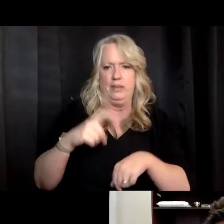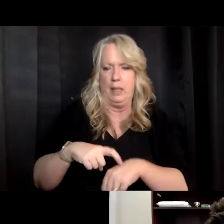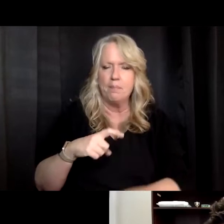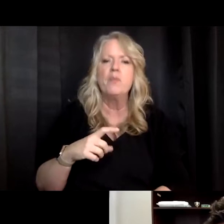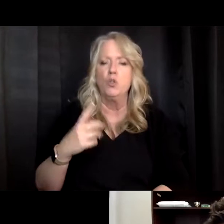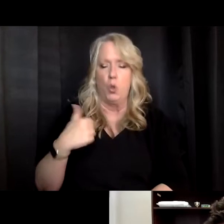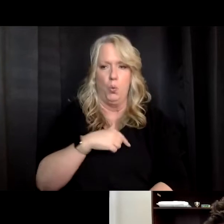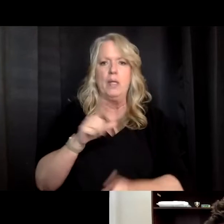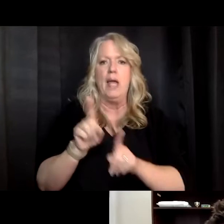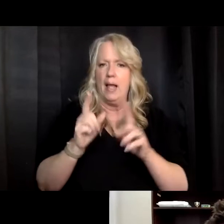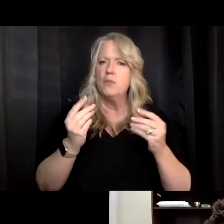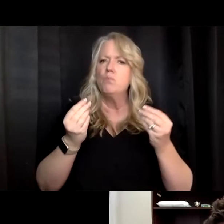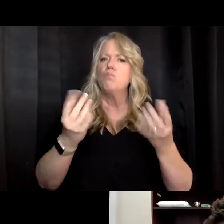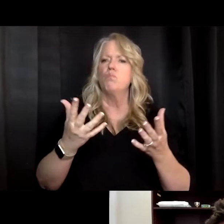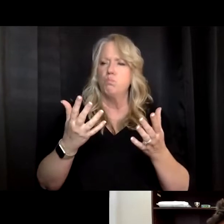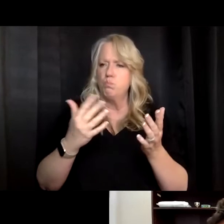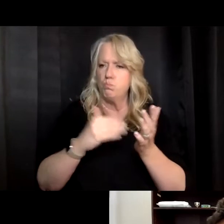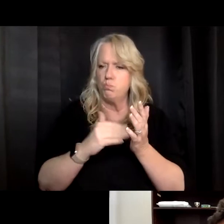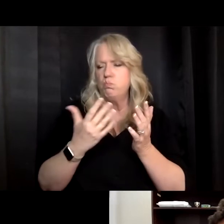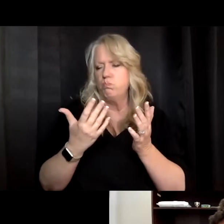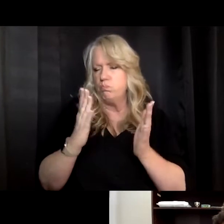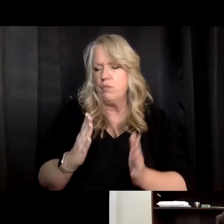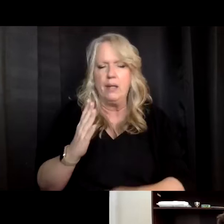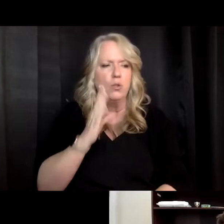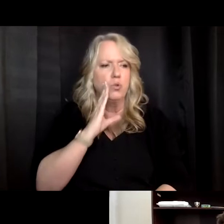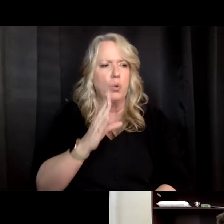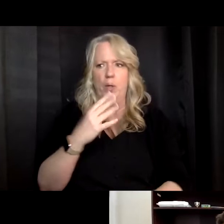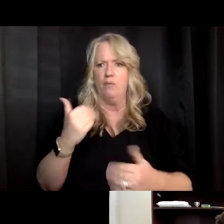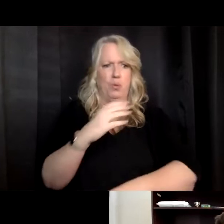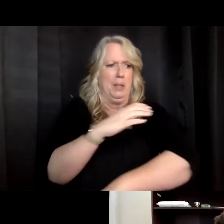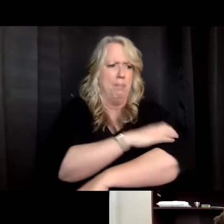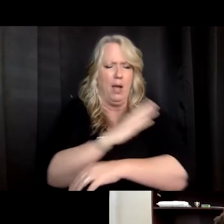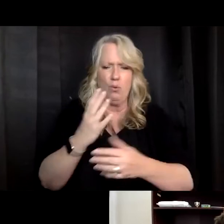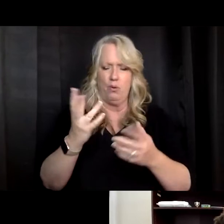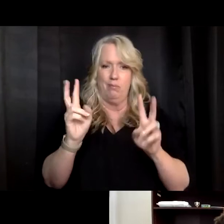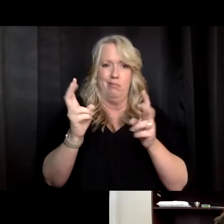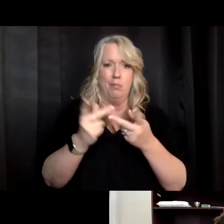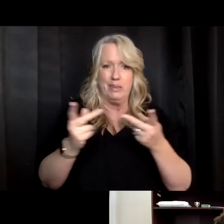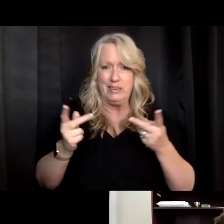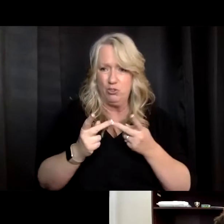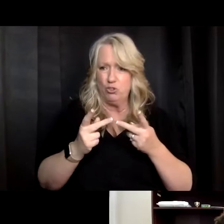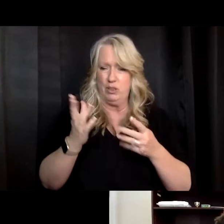OF SEEING A PROVIDER FOR MEDICATIONS IN CRISIS . WE, AS PROVIDERS, JUST HAVE SUCH